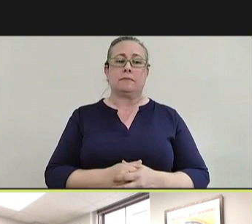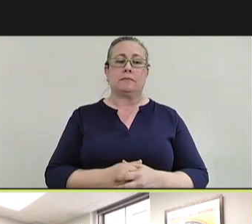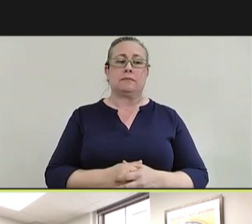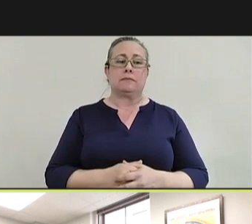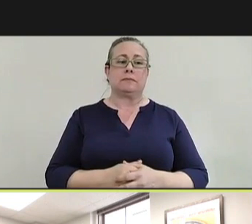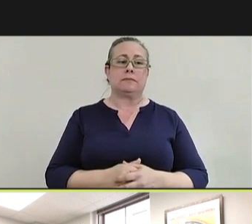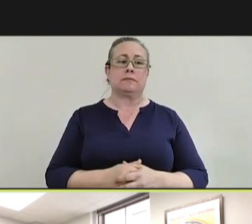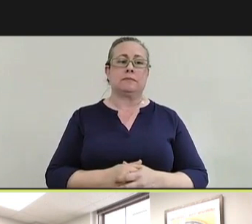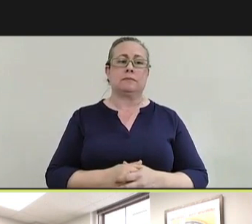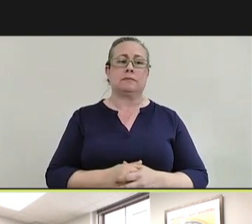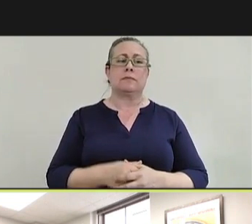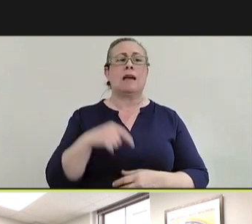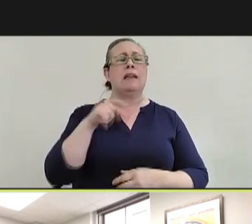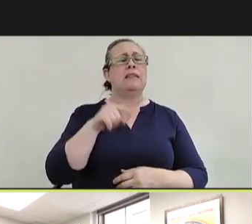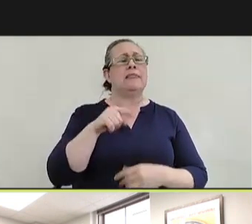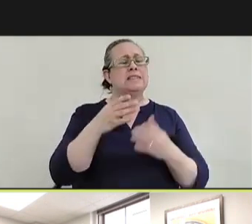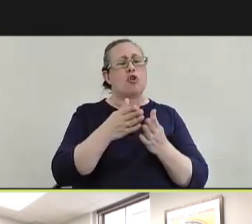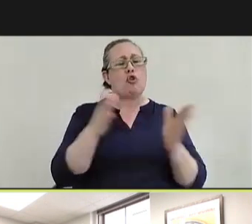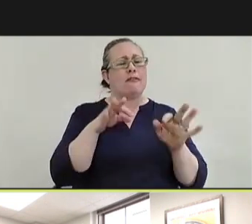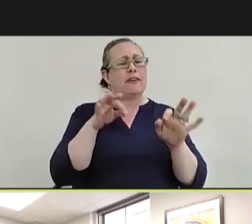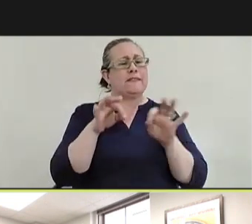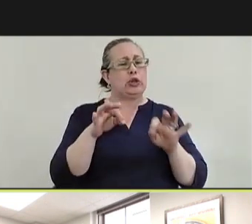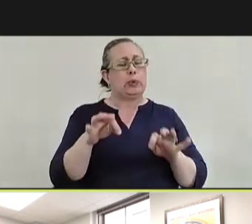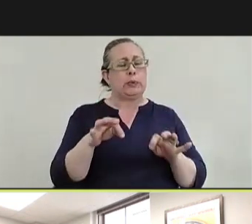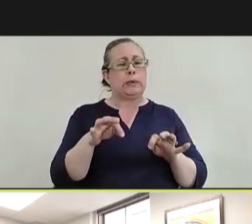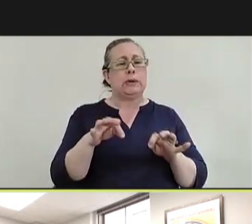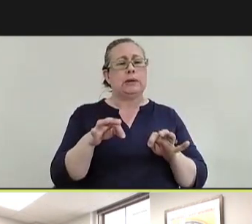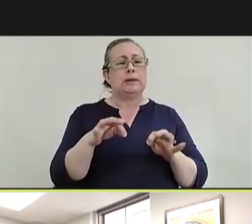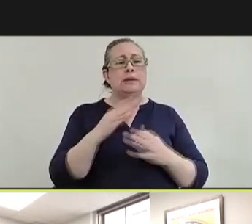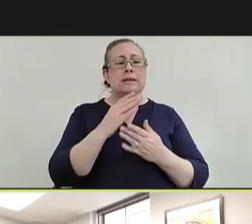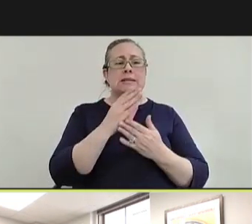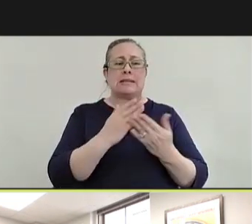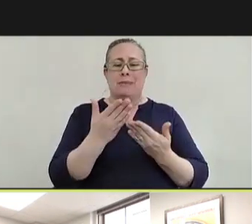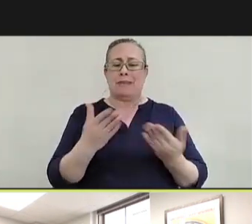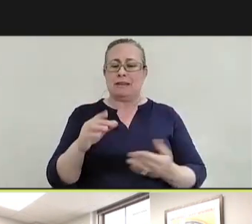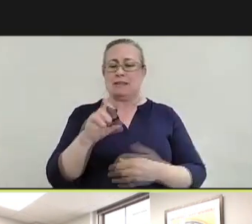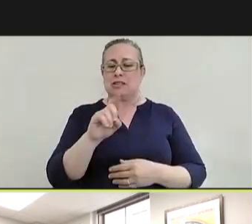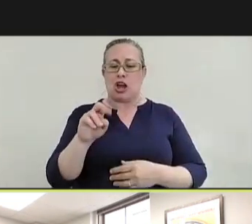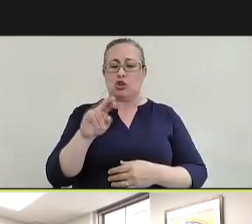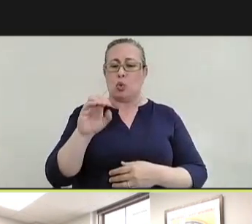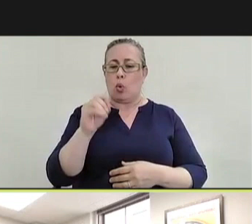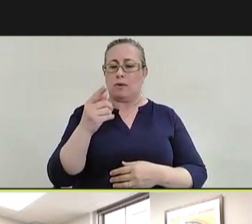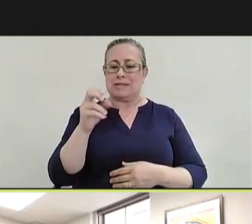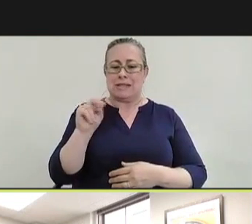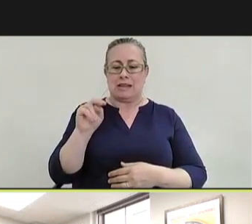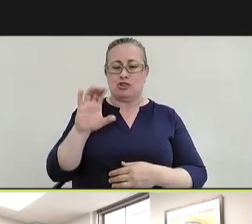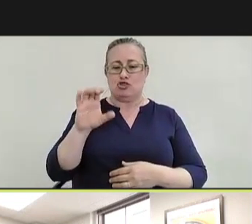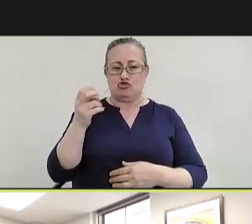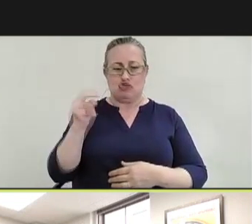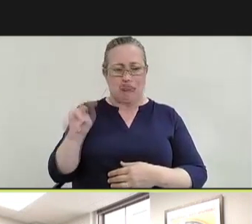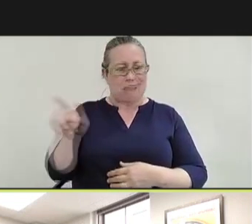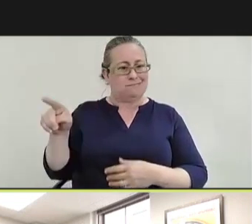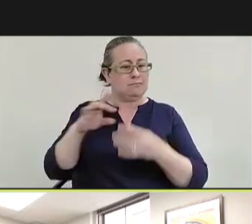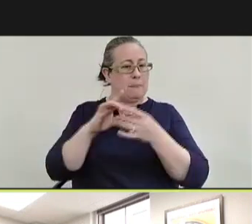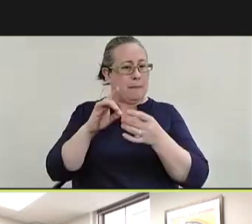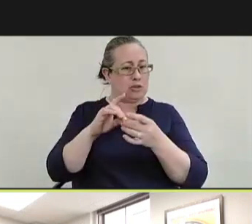This is an overview of some of the things that Doctor Olsen Chen already mentioned. However,